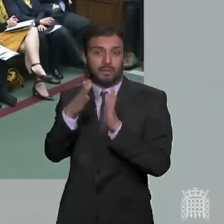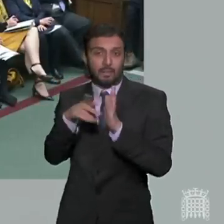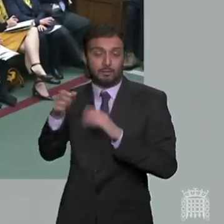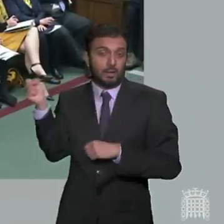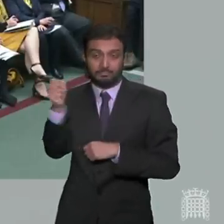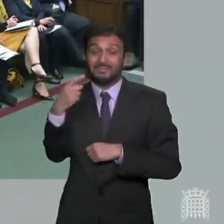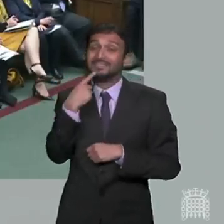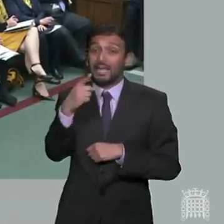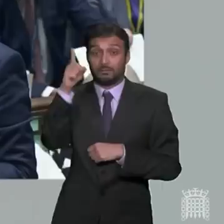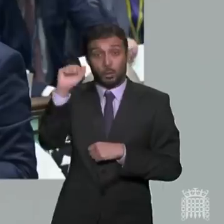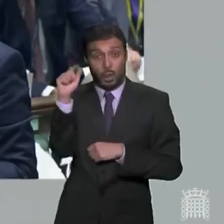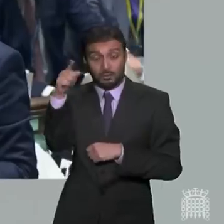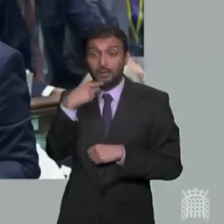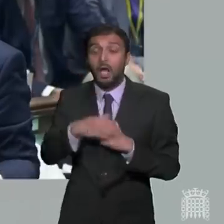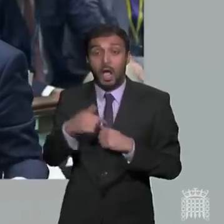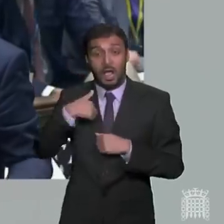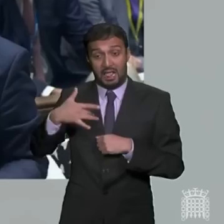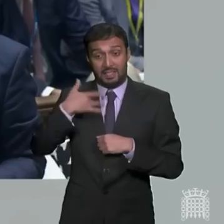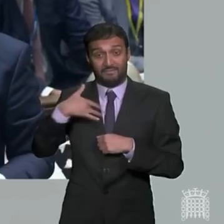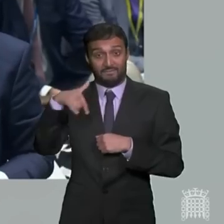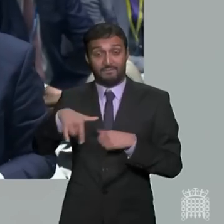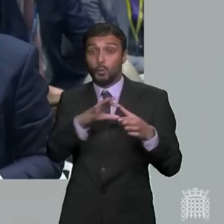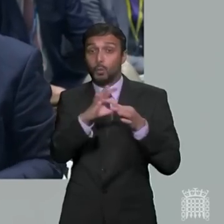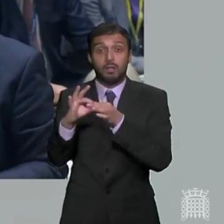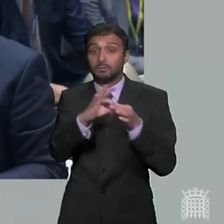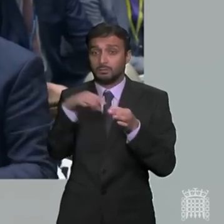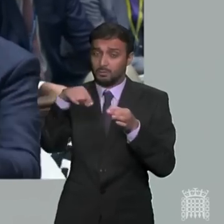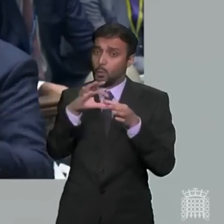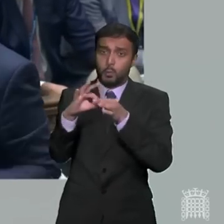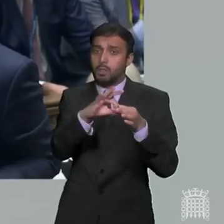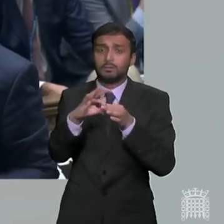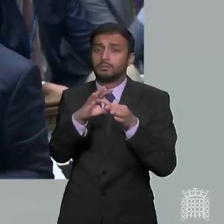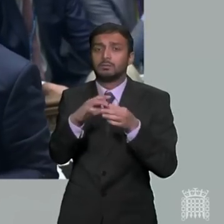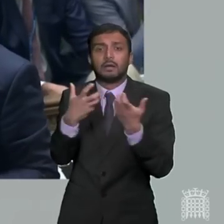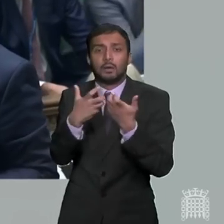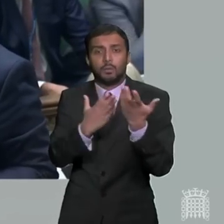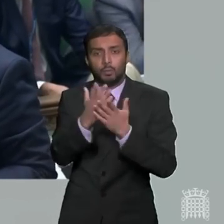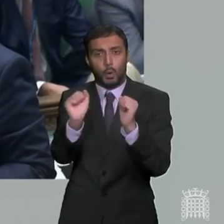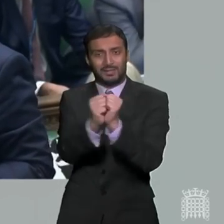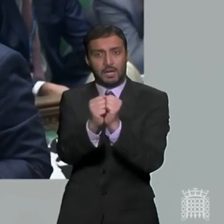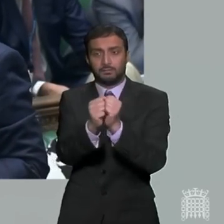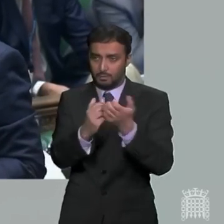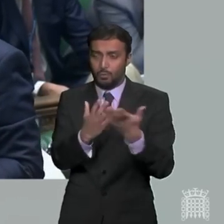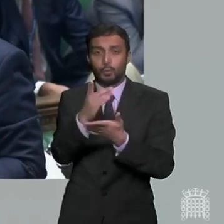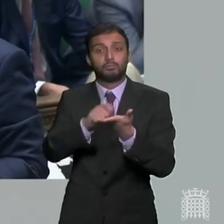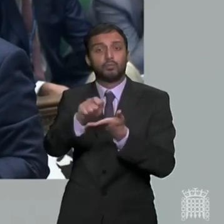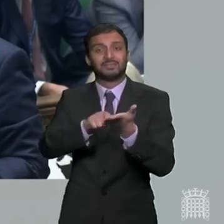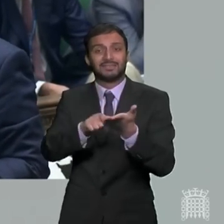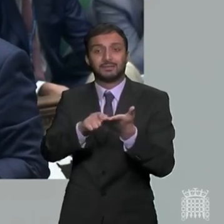in a Union, which is of course there by consent and by democracy, and I accept that”.